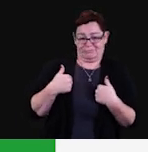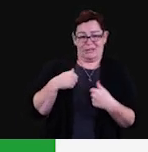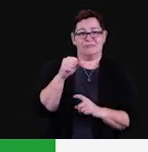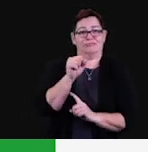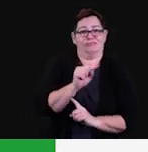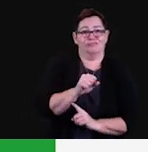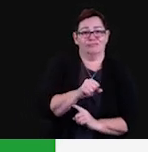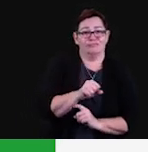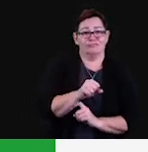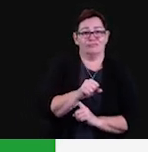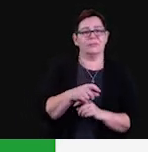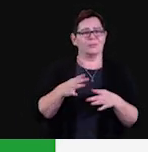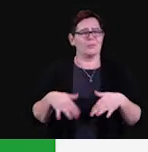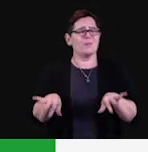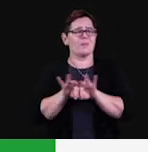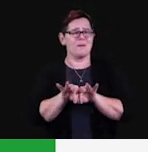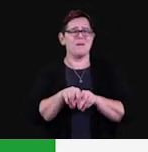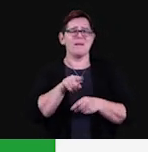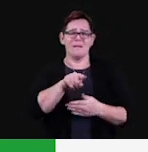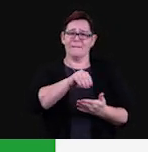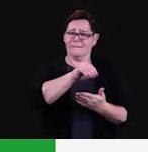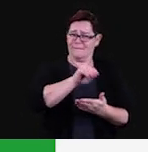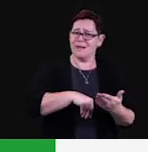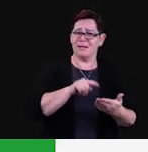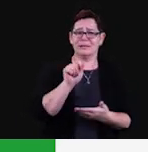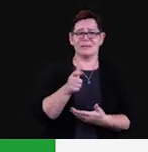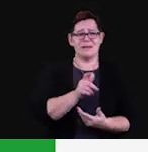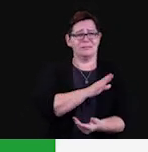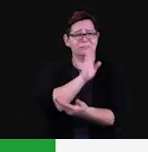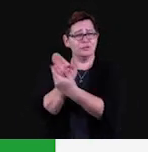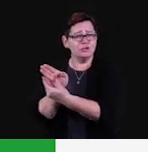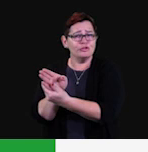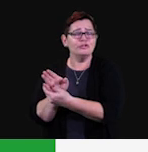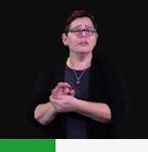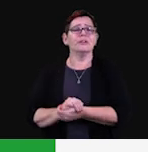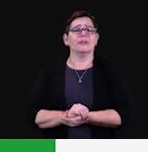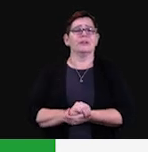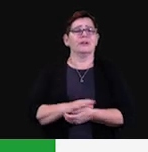to file a tax return and report your income even if your income was zero.